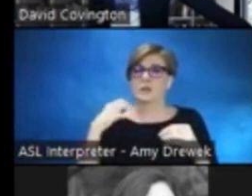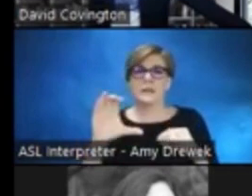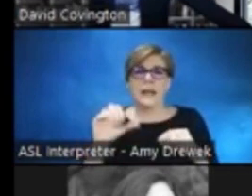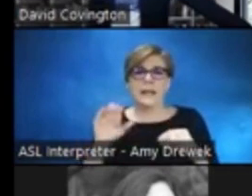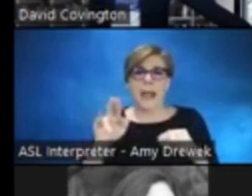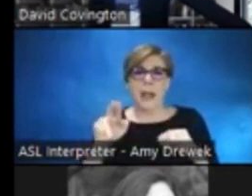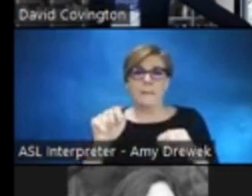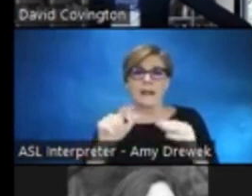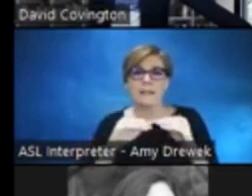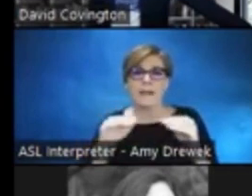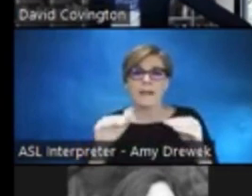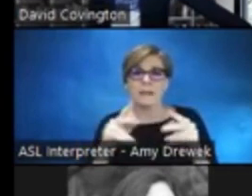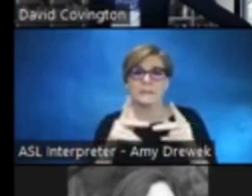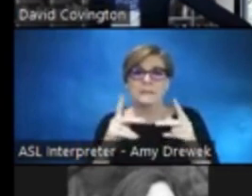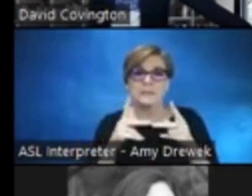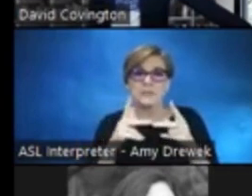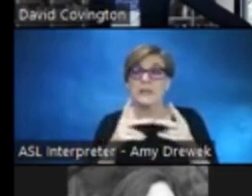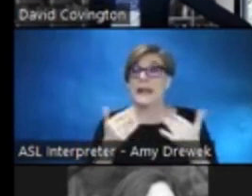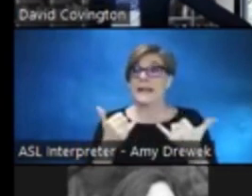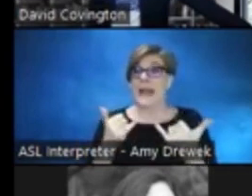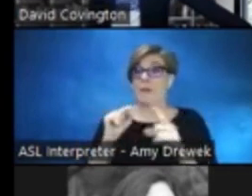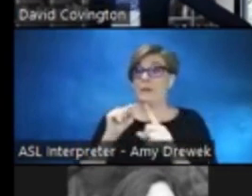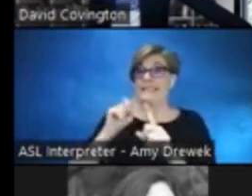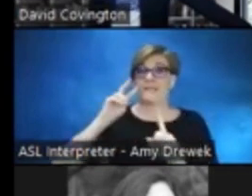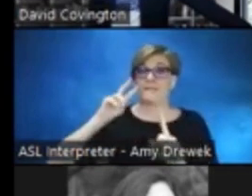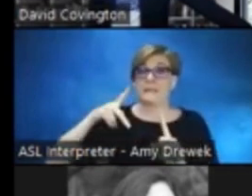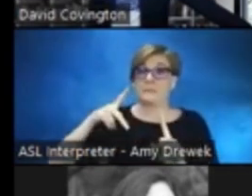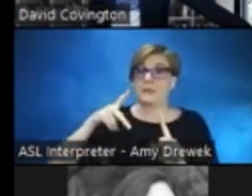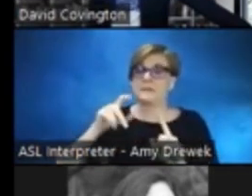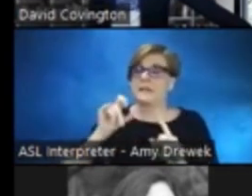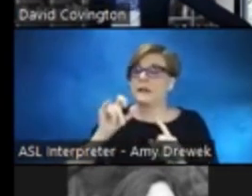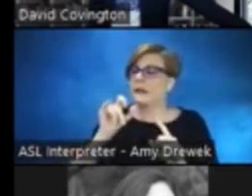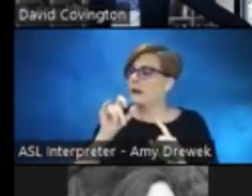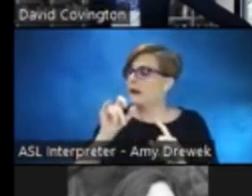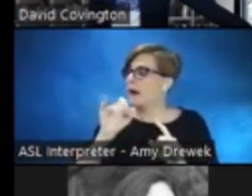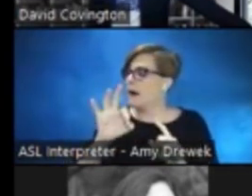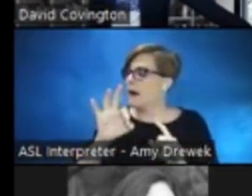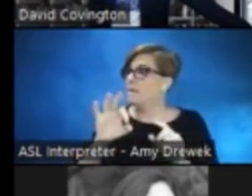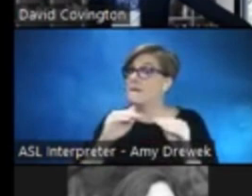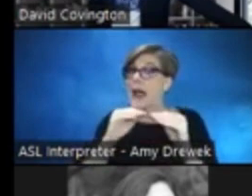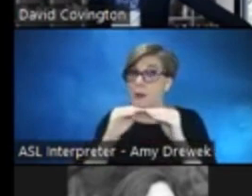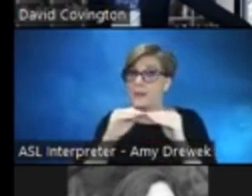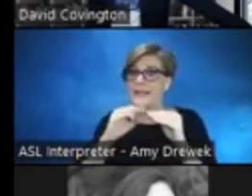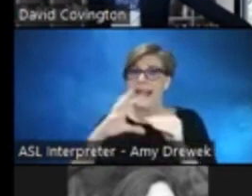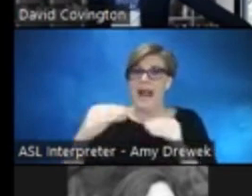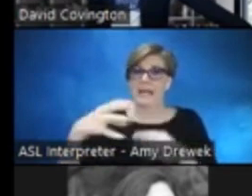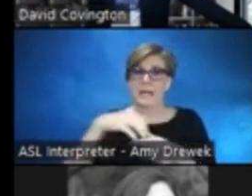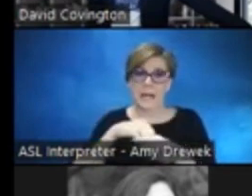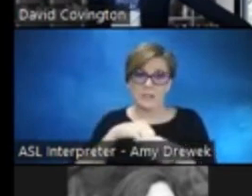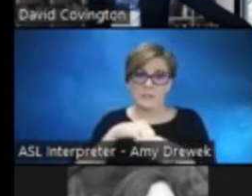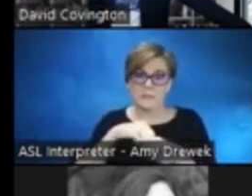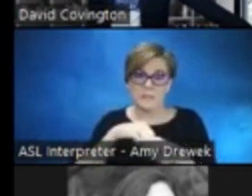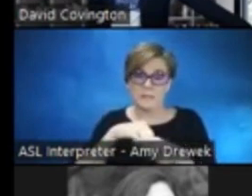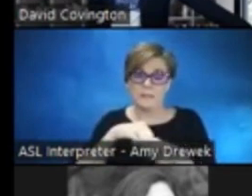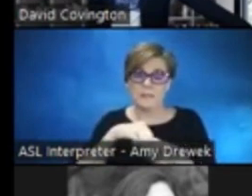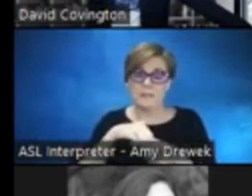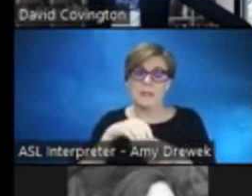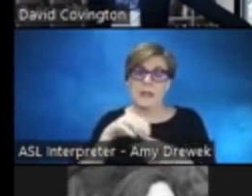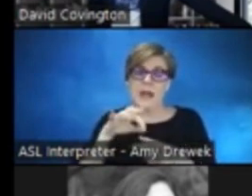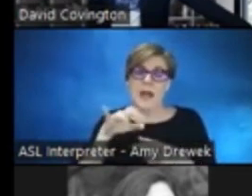AND IS NOW THE VICE PRESIDENT OF EQUITY AND ENGAGEMENT AT AFSP.